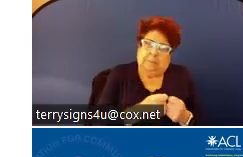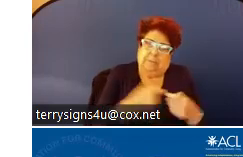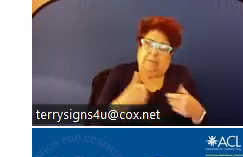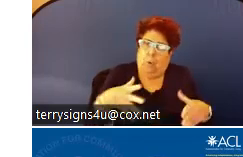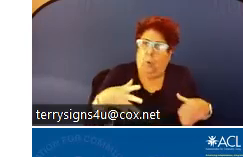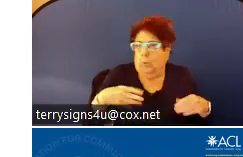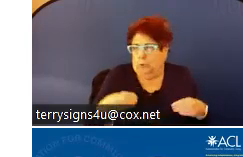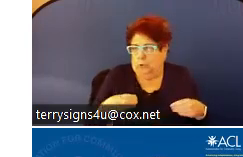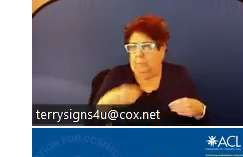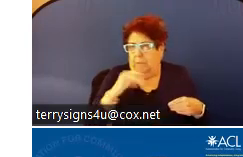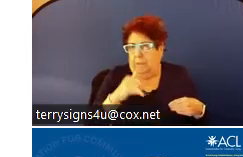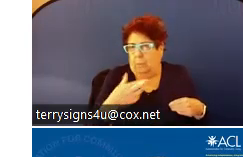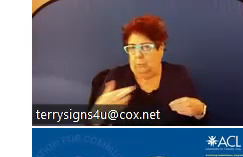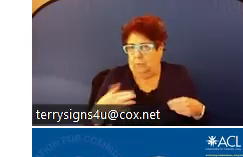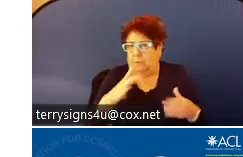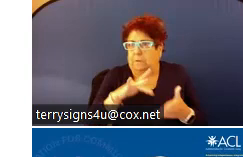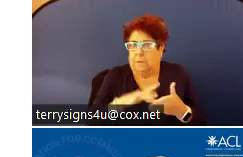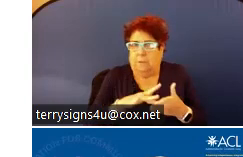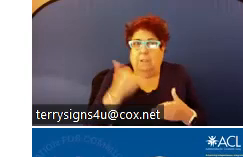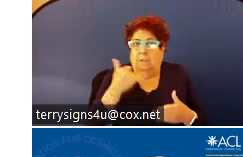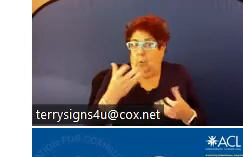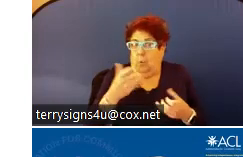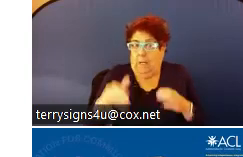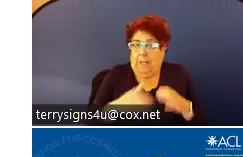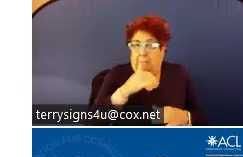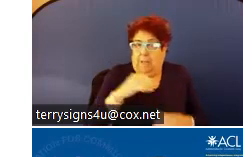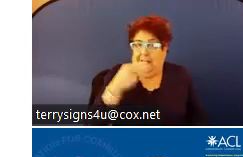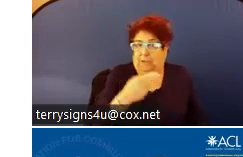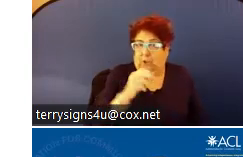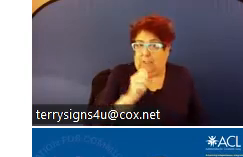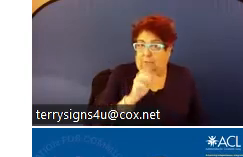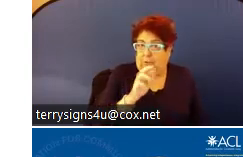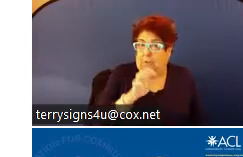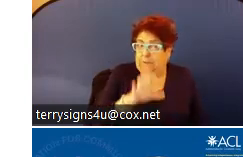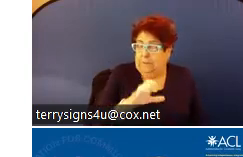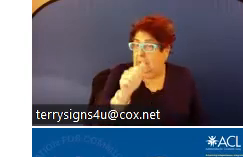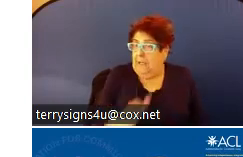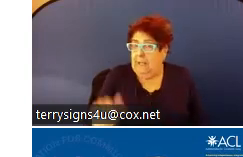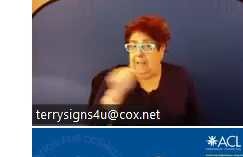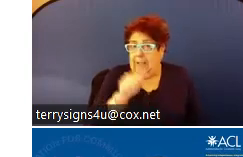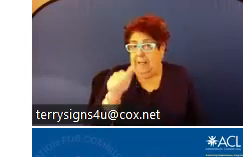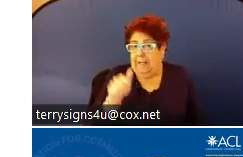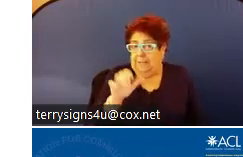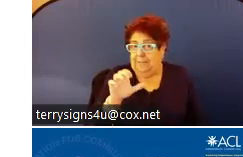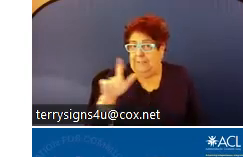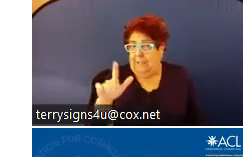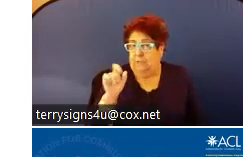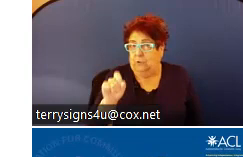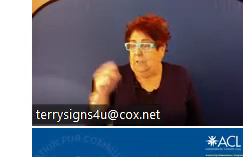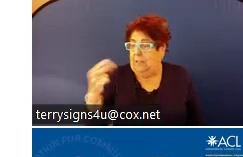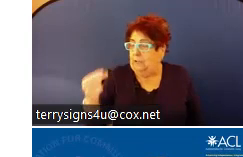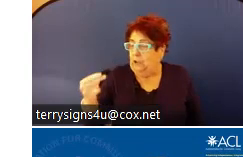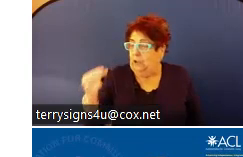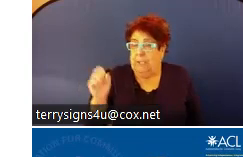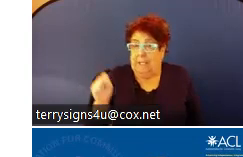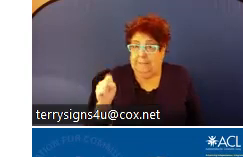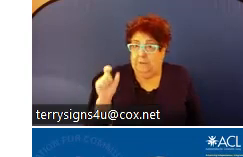and if you want to email us at hsrc@acl.hhs.gov, about technical assistance needs, website